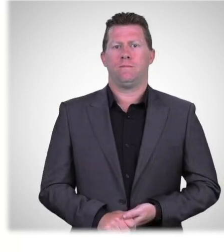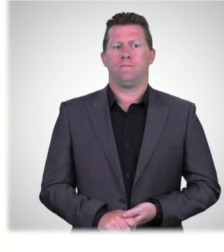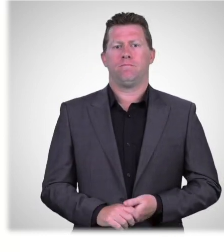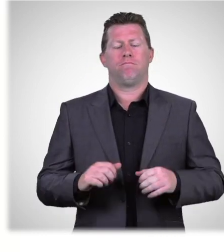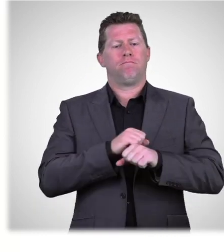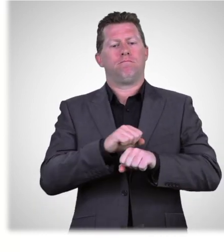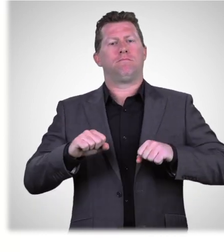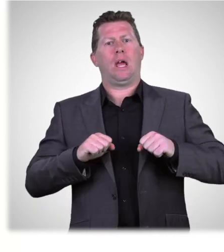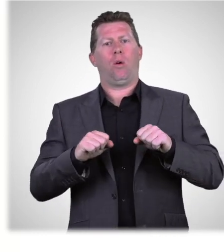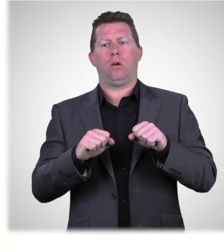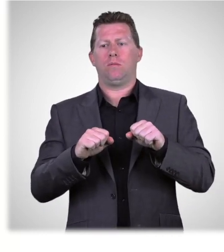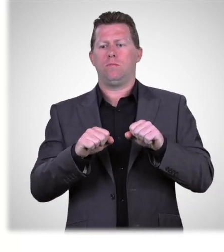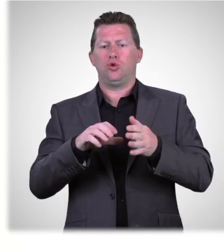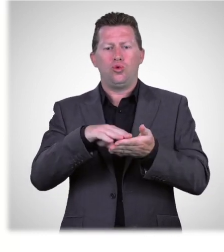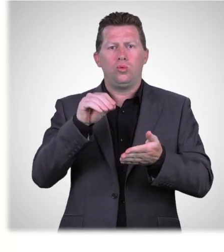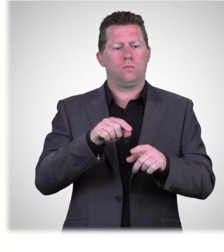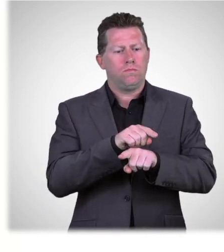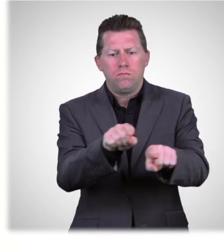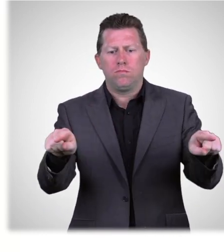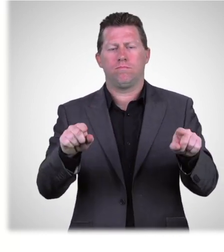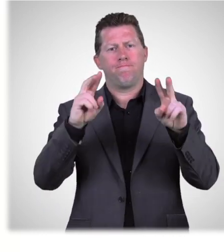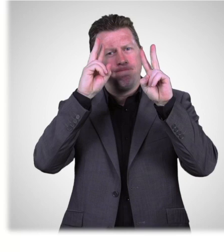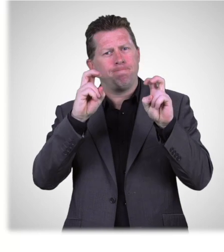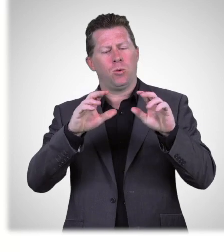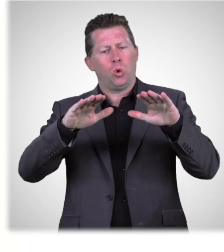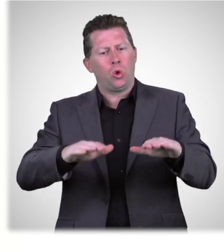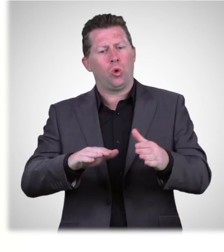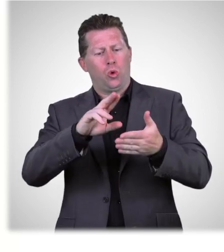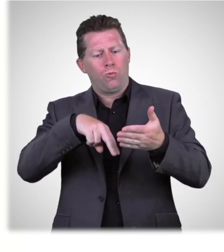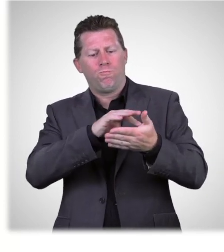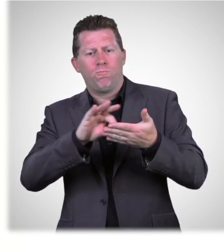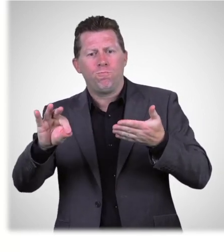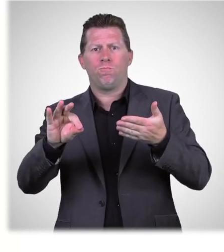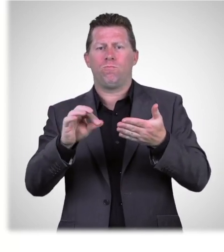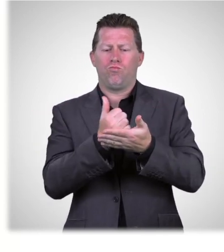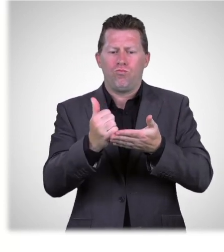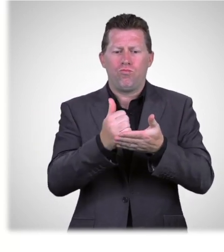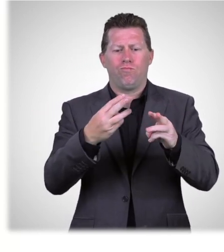Our foundation skills learners are considered low literacy and numeracy learners, and English